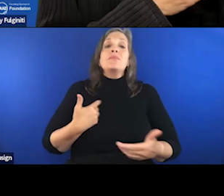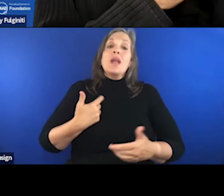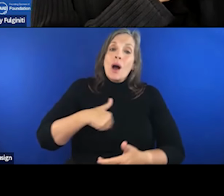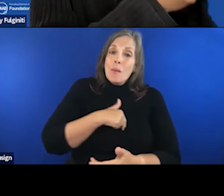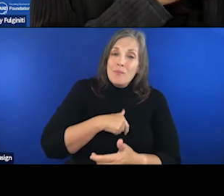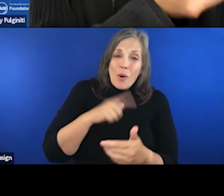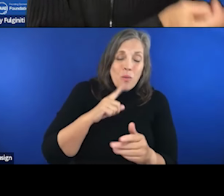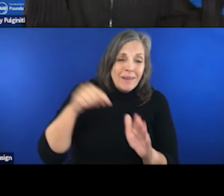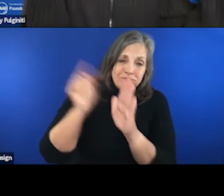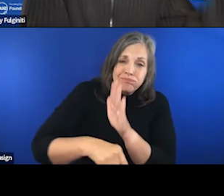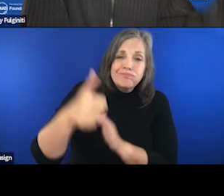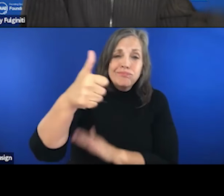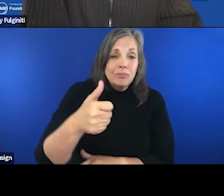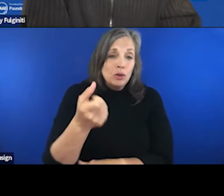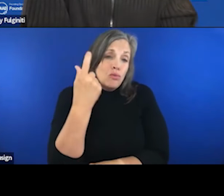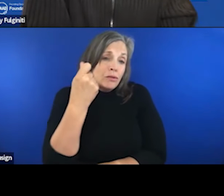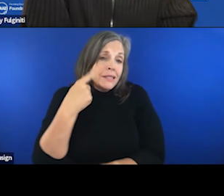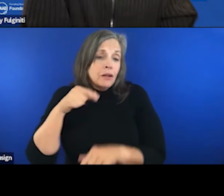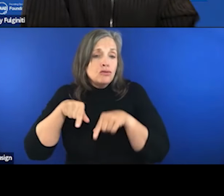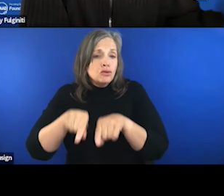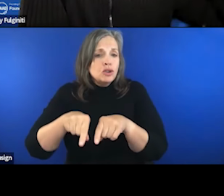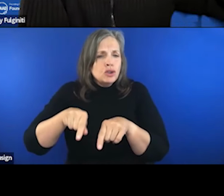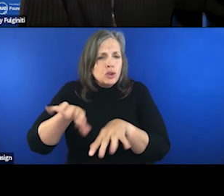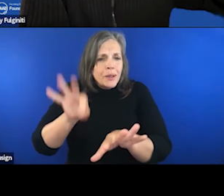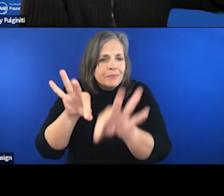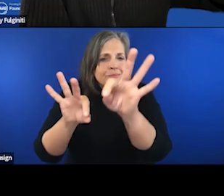if we think there's going to be an inherent problem coming up like if we see something that